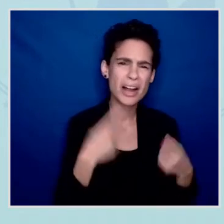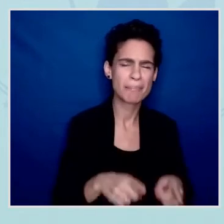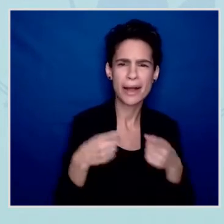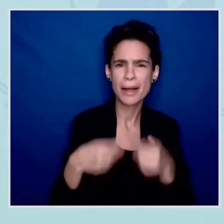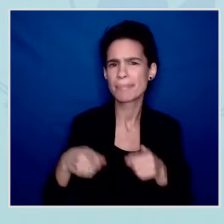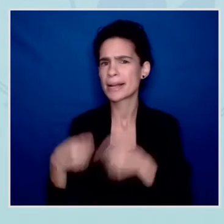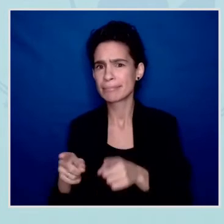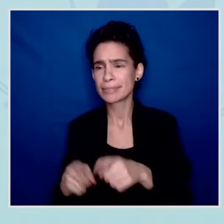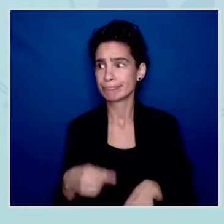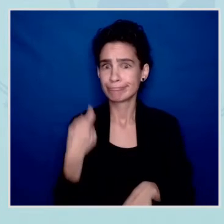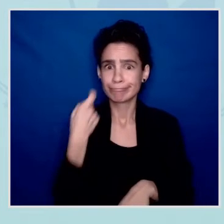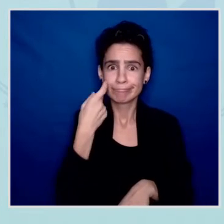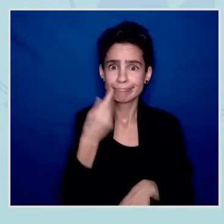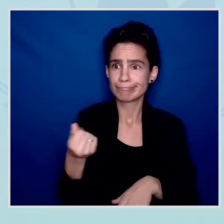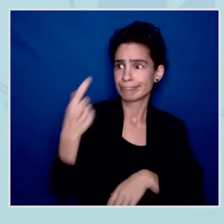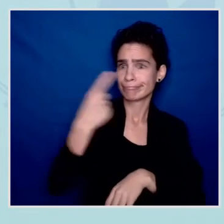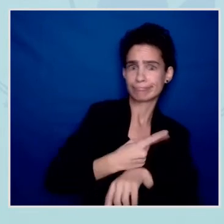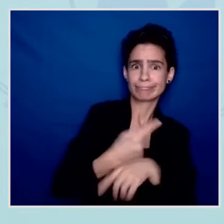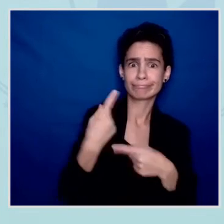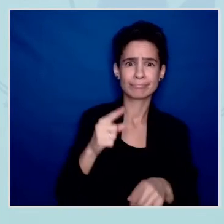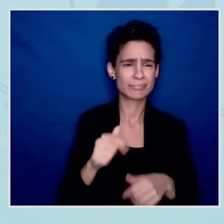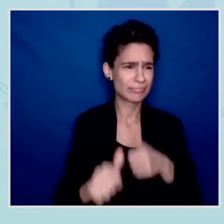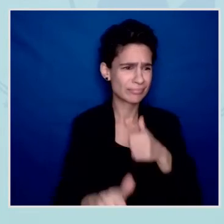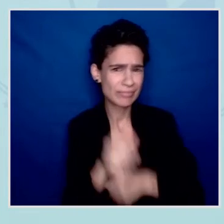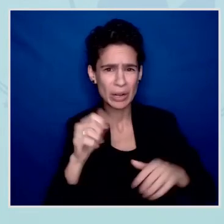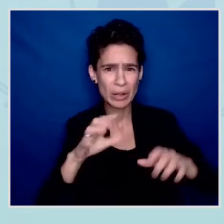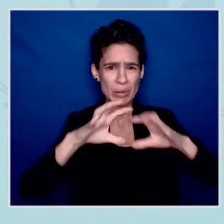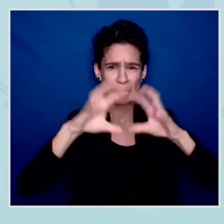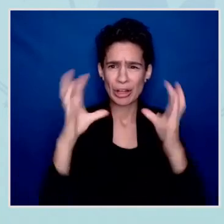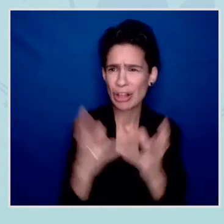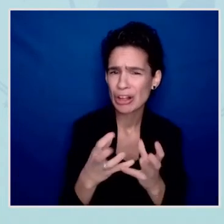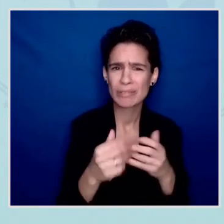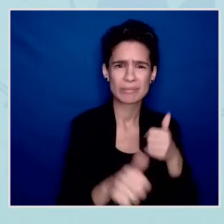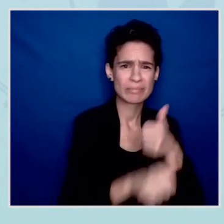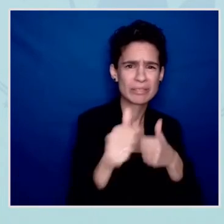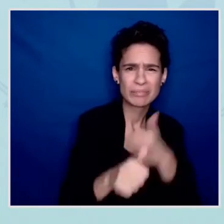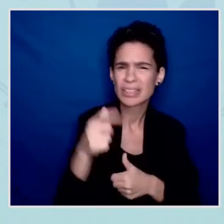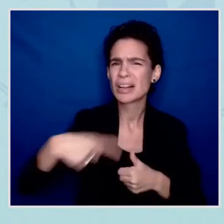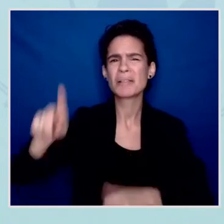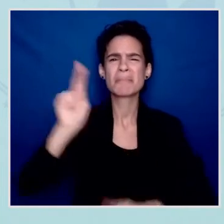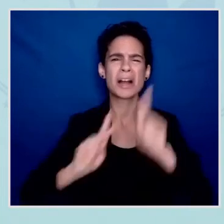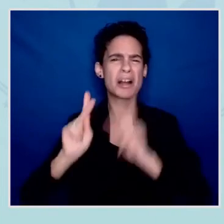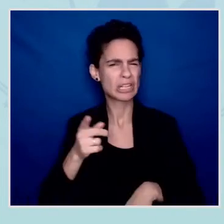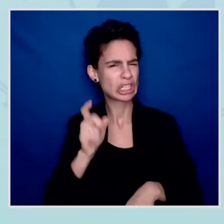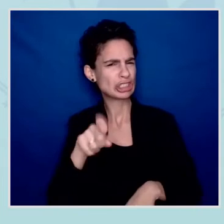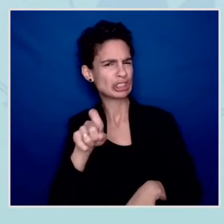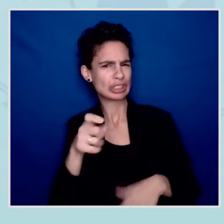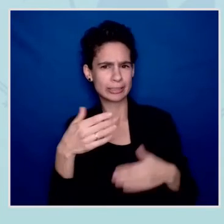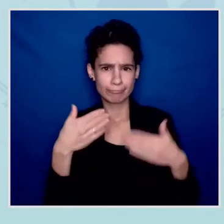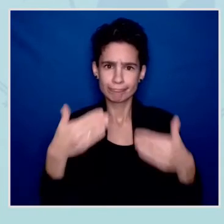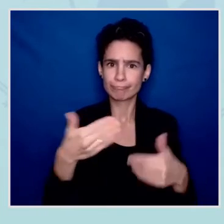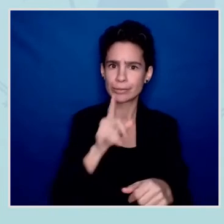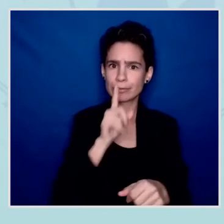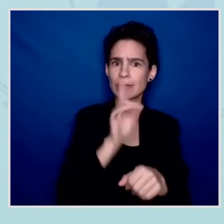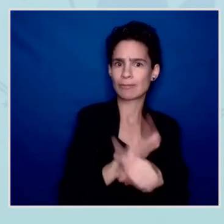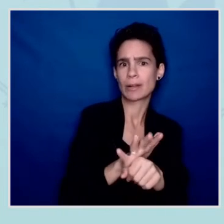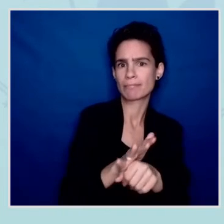BEGUN THE JOB OF NAMING THE PEOPLE AND IS MY EXPECTATION AND HOPE THAT THE SENATE WILL MOVE TO CONFIRM THESE NOMINEES PROMPTLY AND FAIRLY. IT'S ESPECIALLY THE CASE WITH THE NOMINEES OF SECRETARY OF